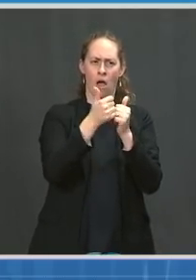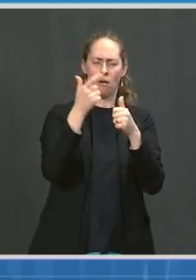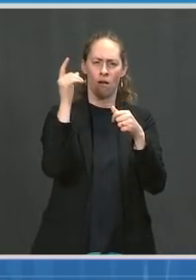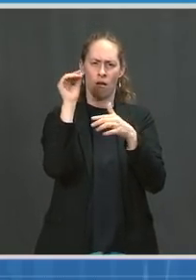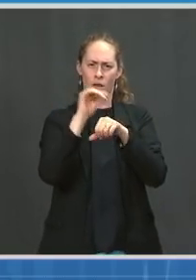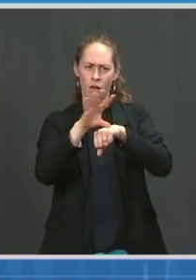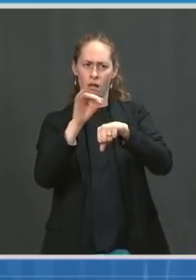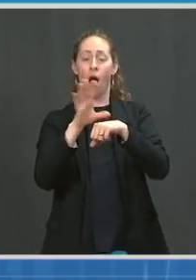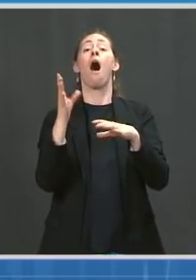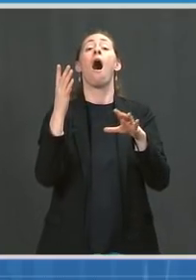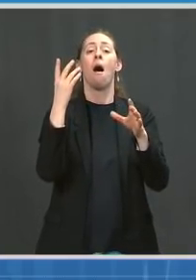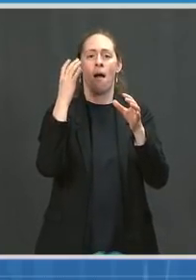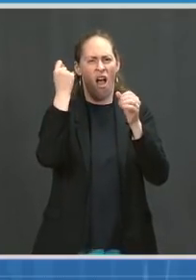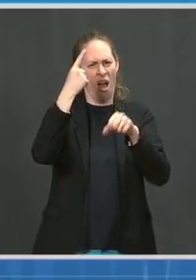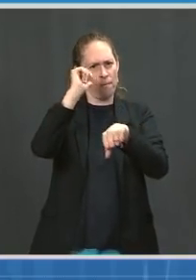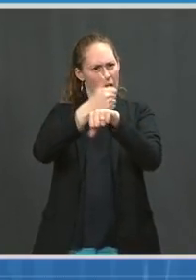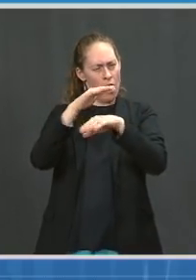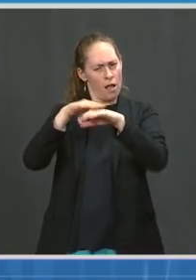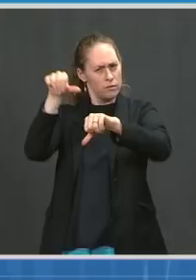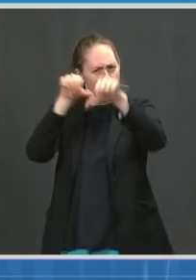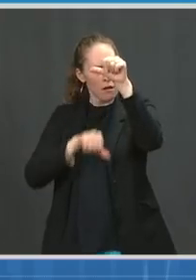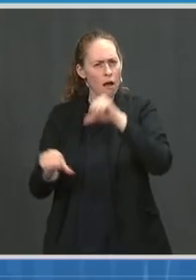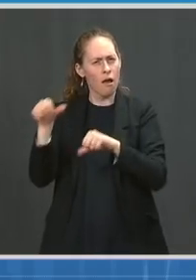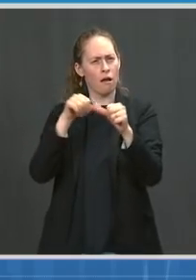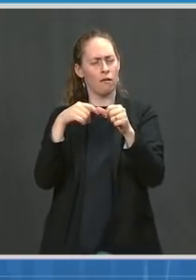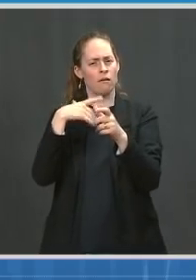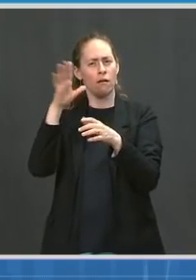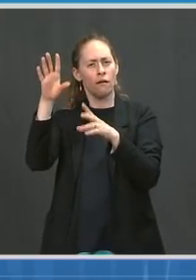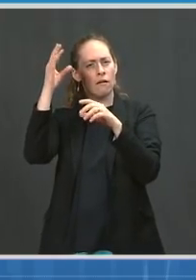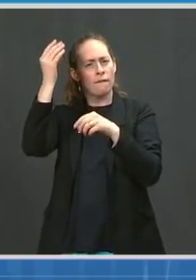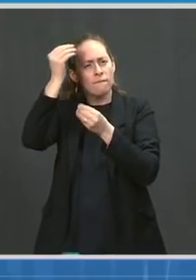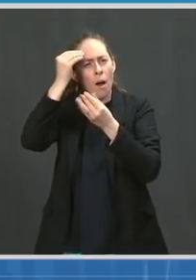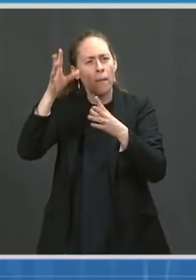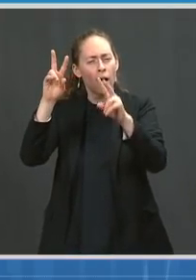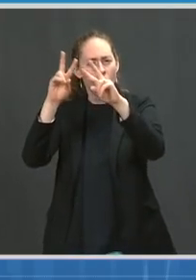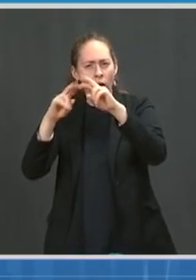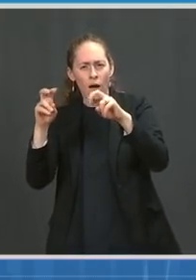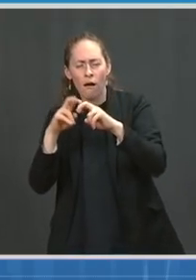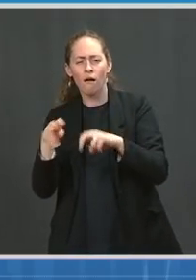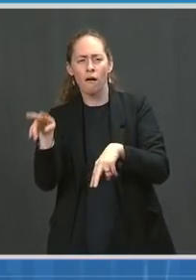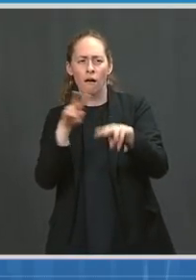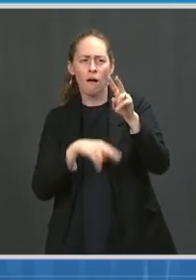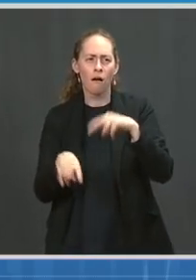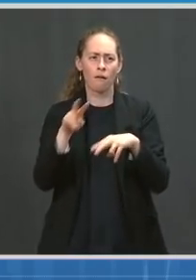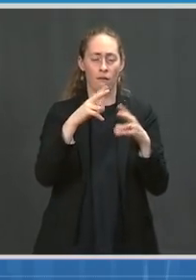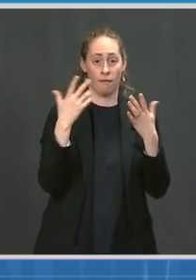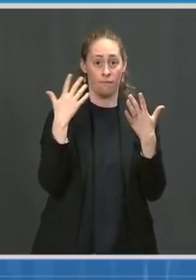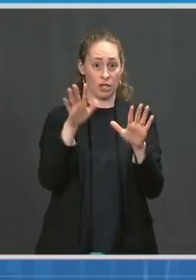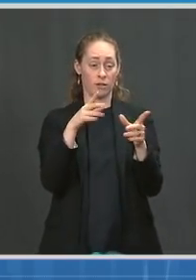They will analyze the clinical information around these six events post-vaccination and others that are reported,